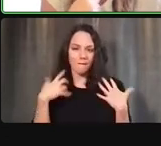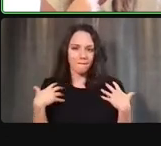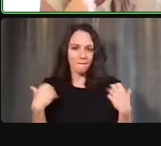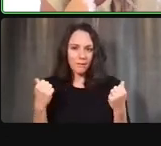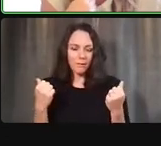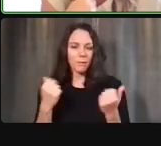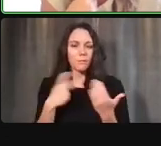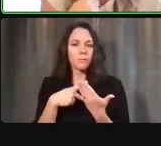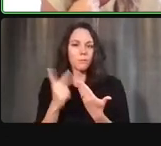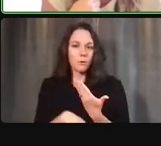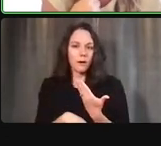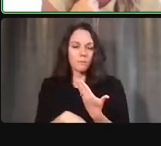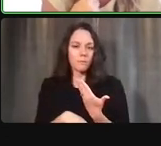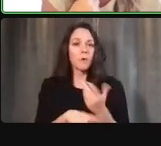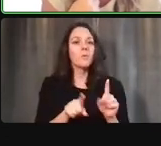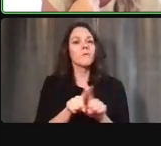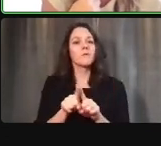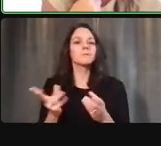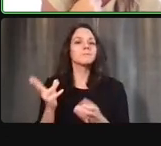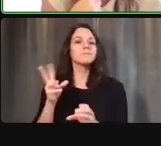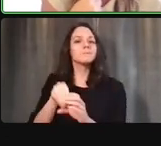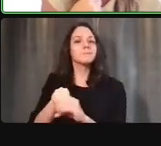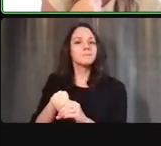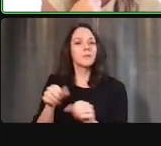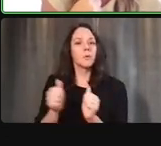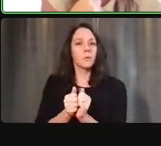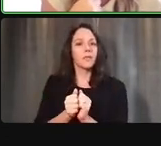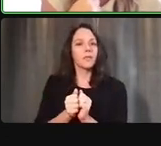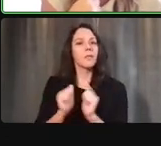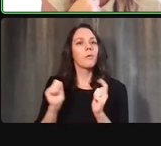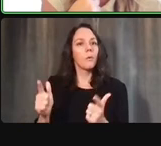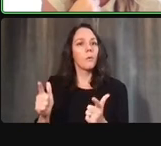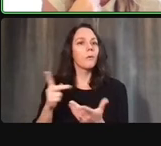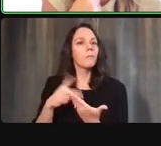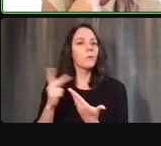in the Museums for all program, which allows people who receive Snap or